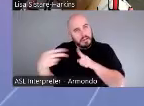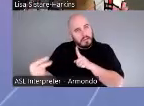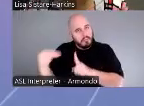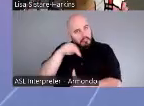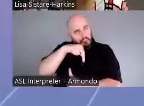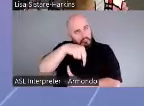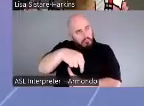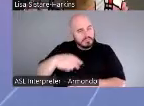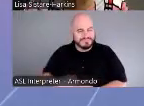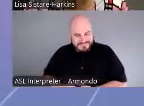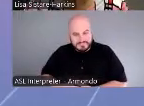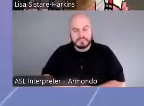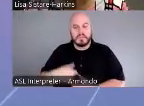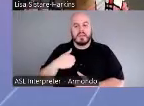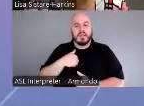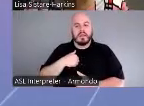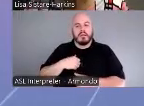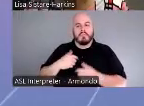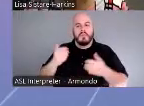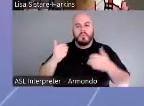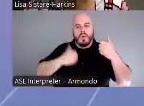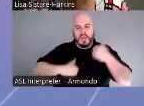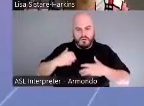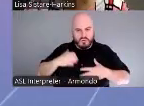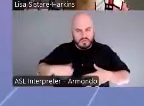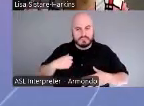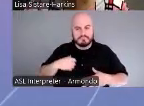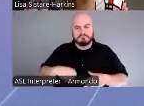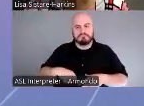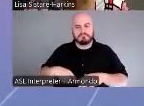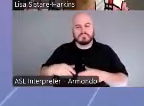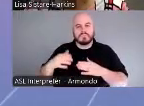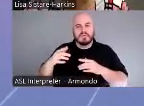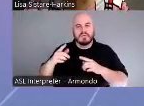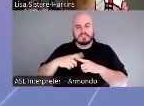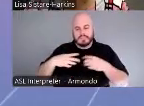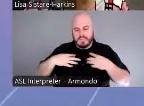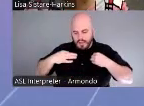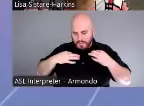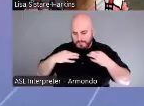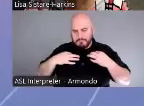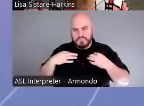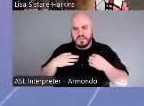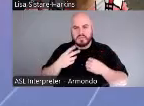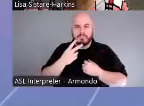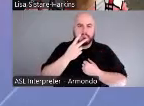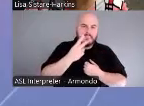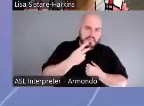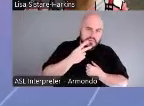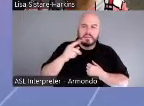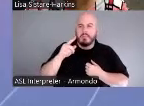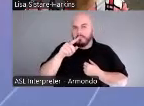and I am wearing a top that is a pink and black and white kind